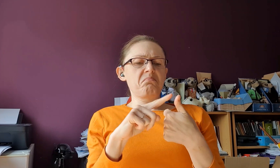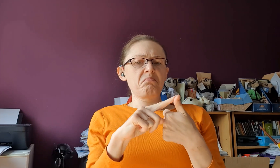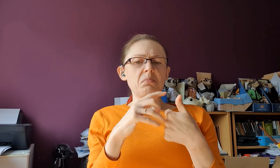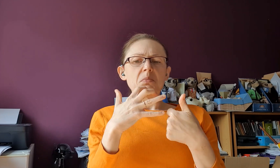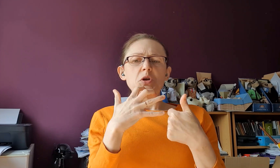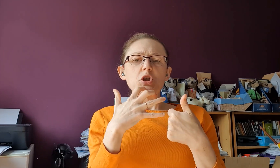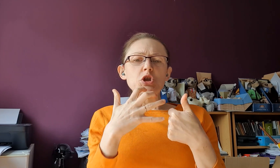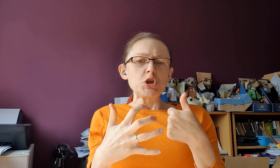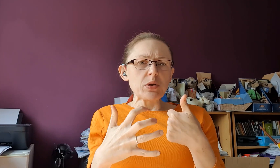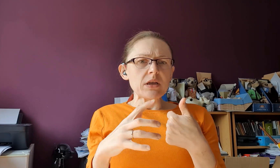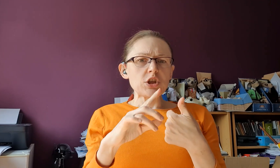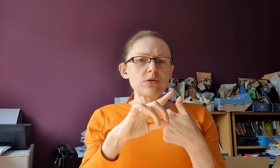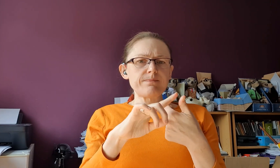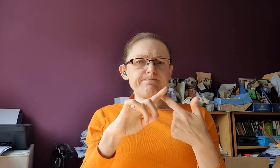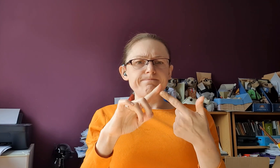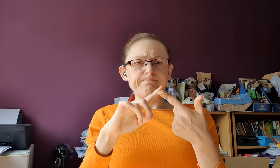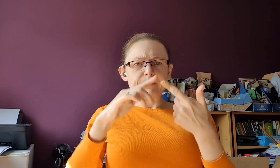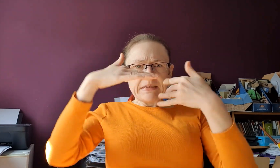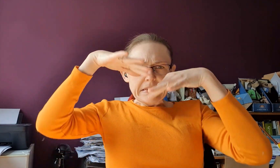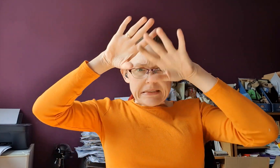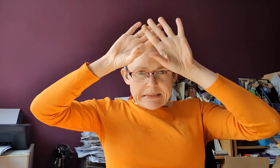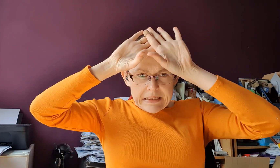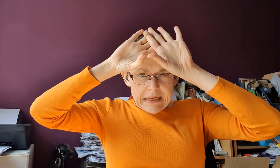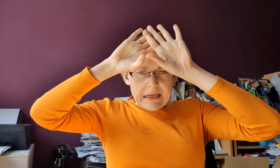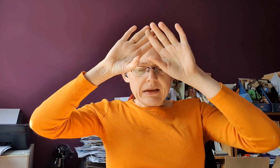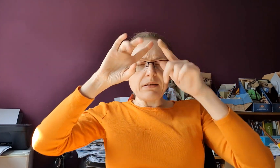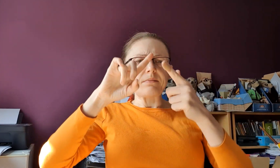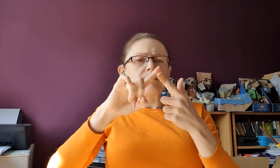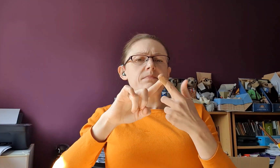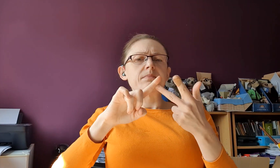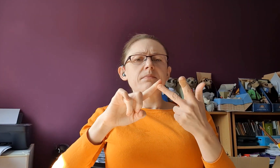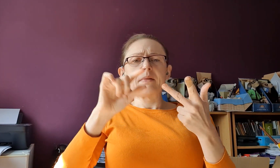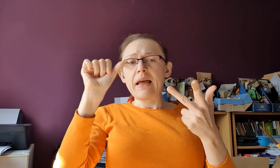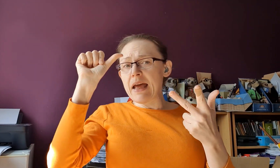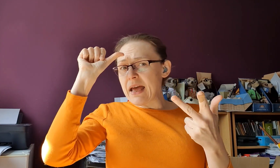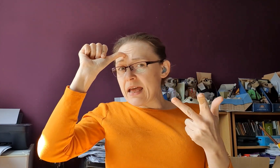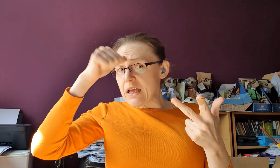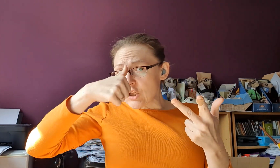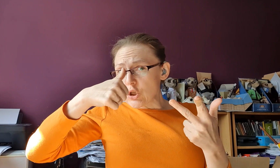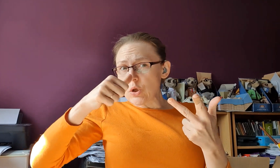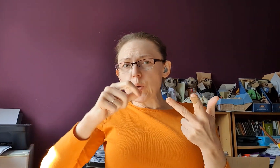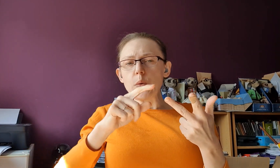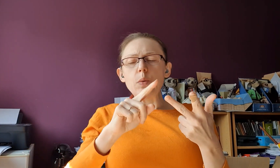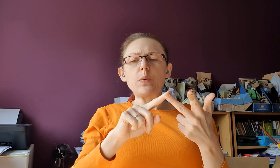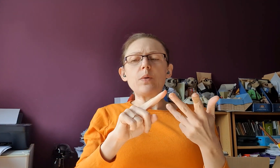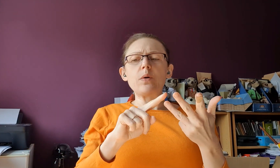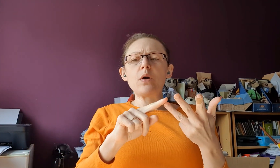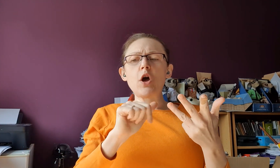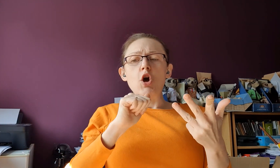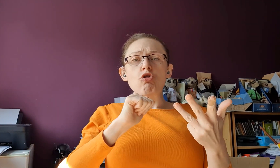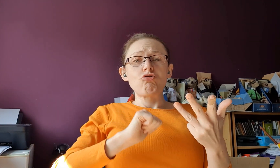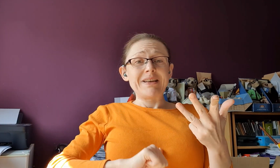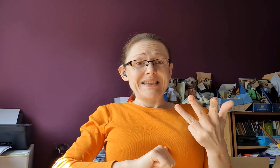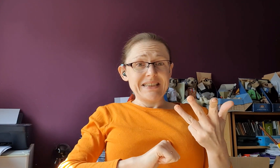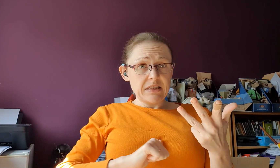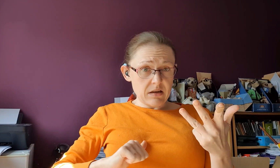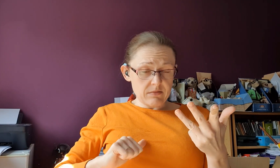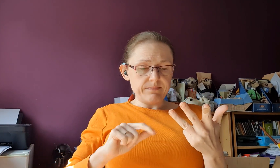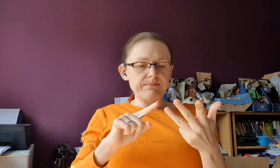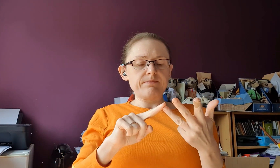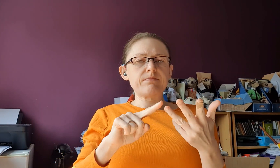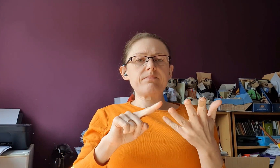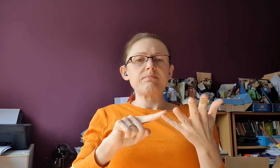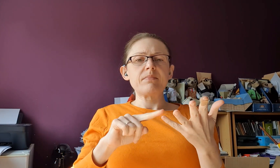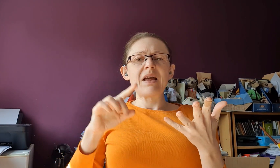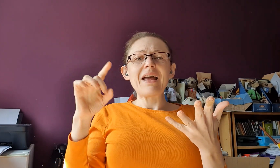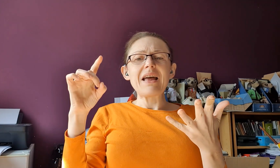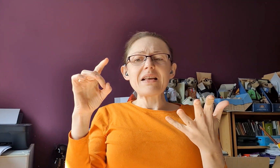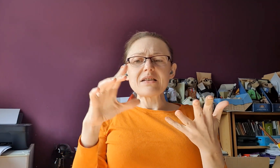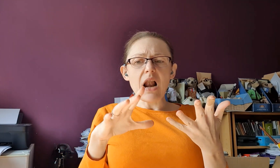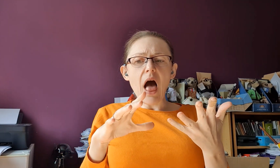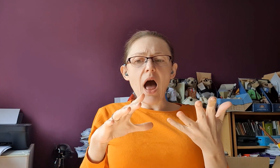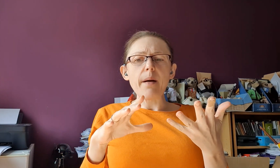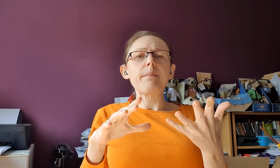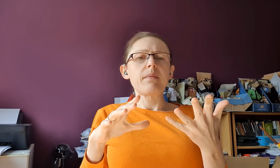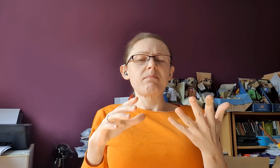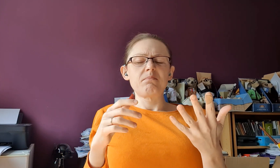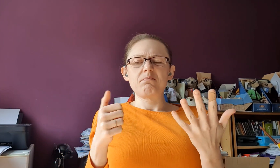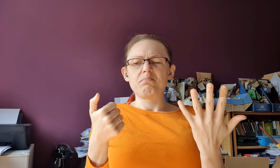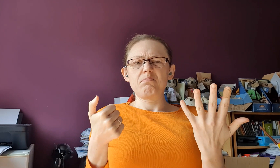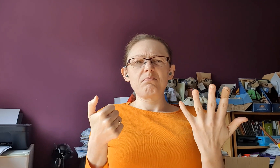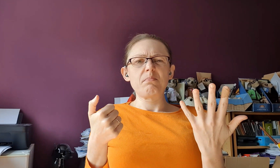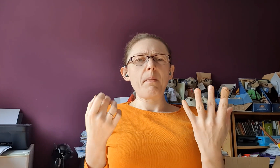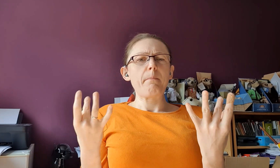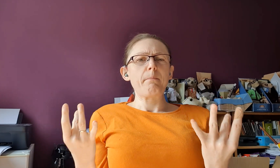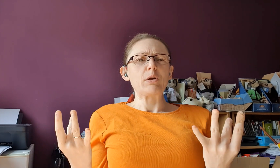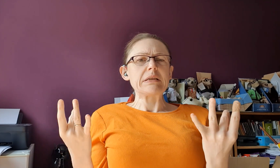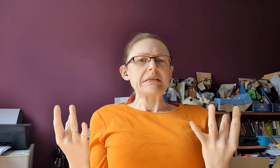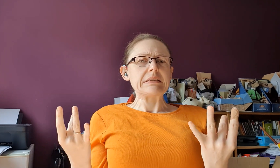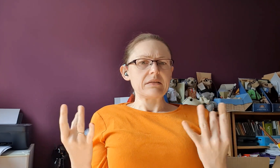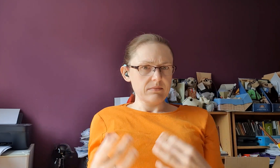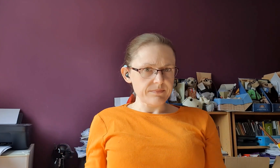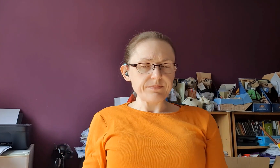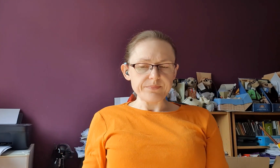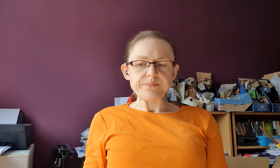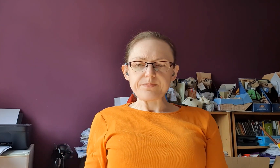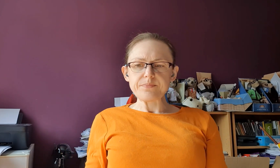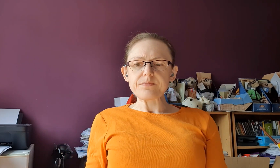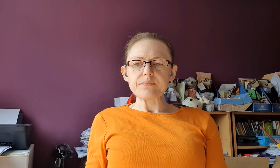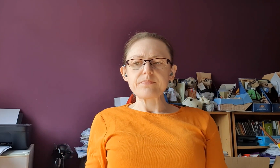to recap....